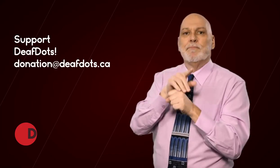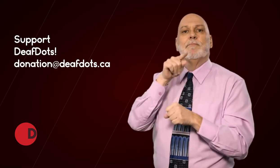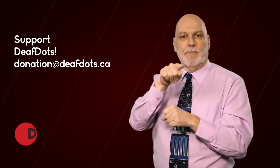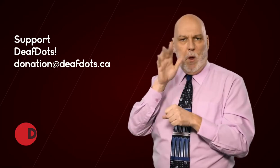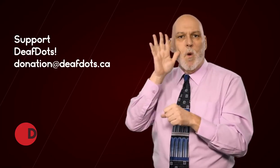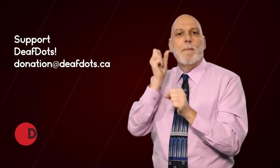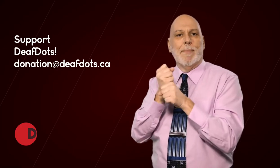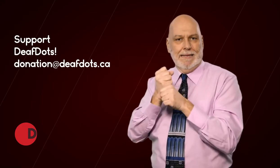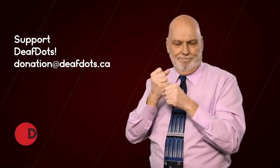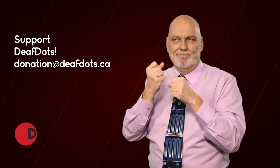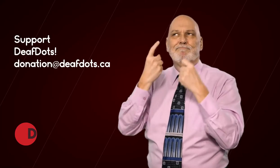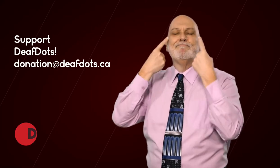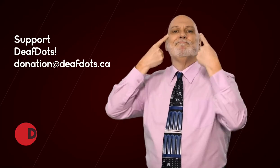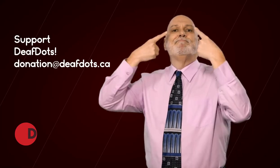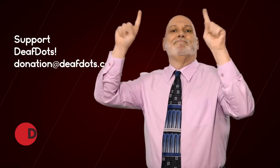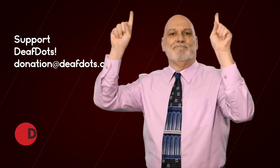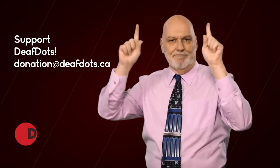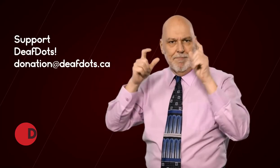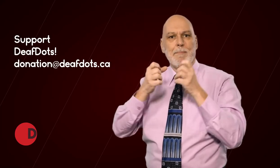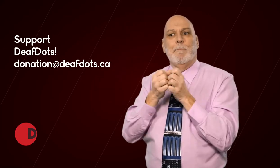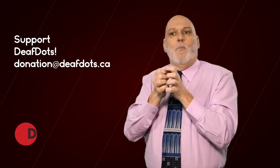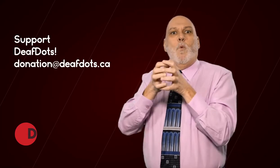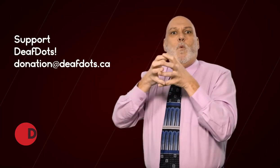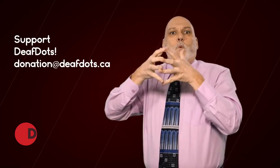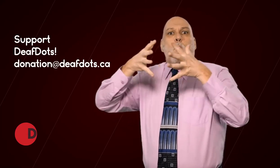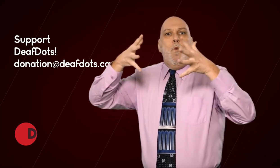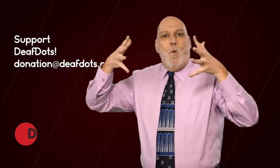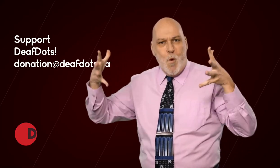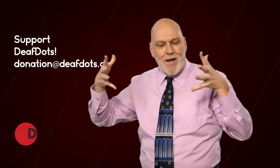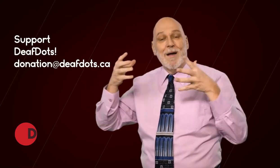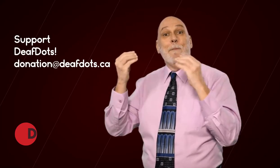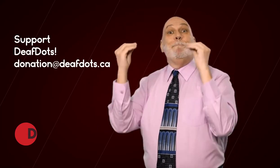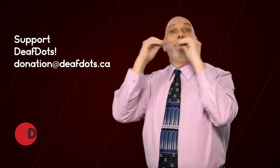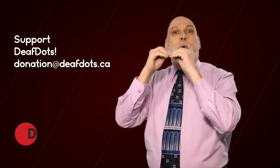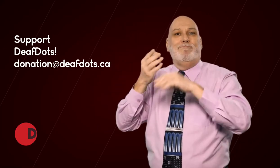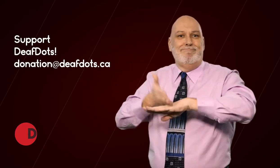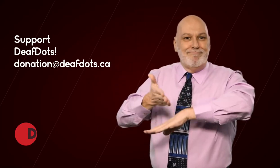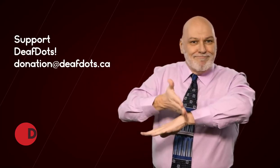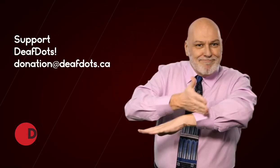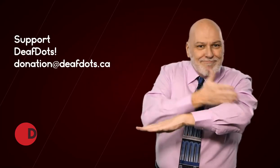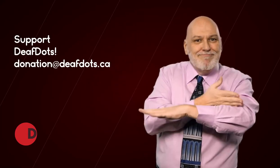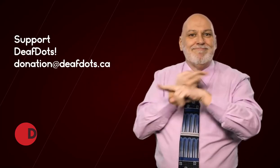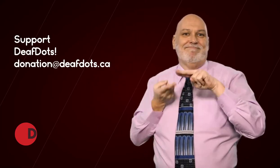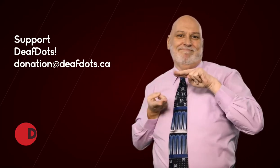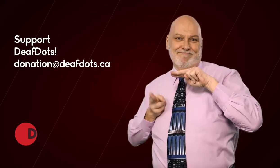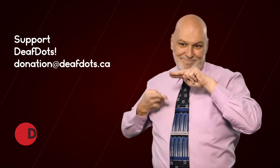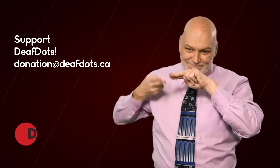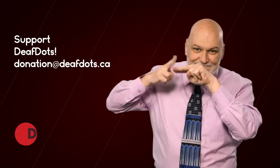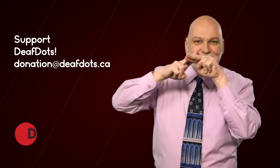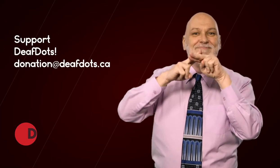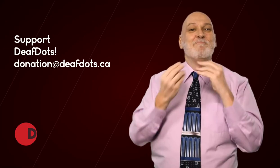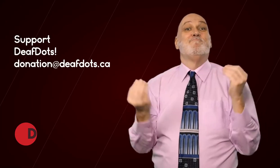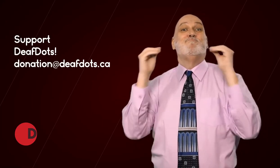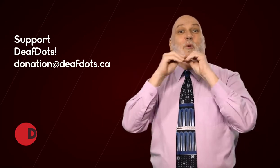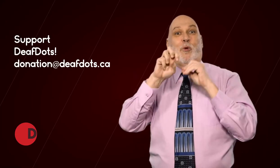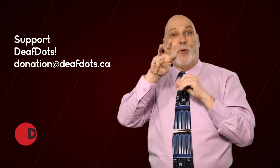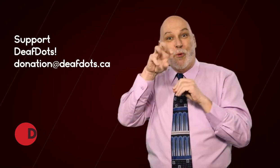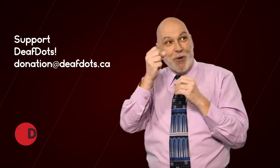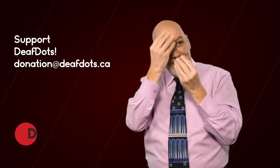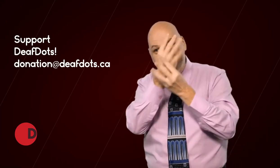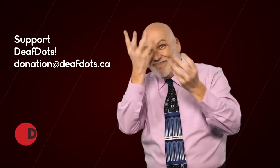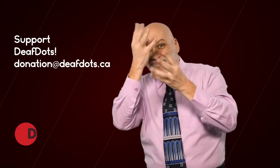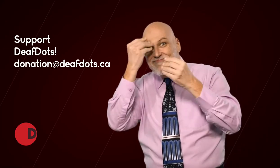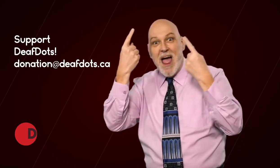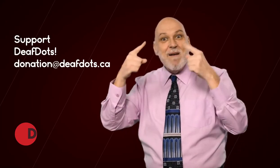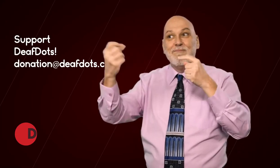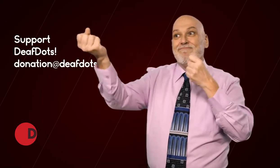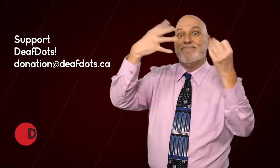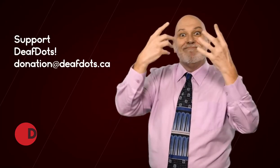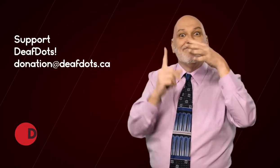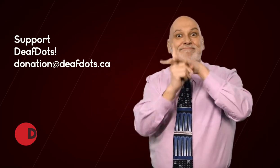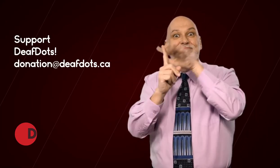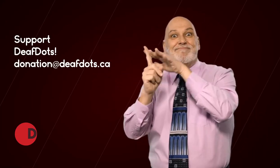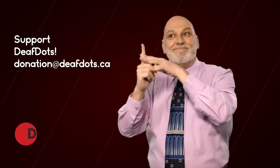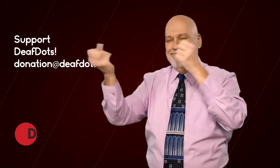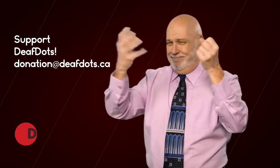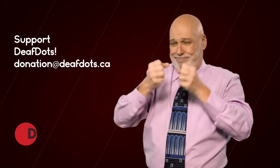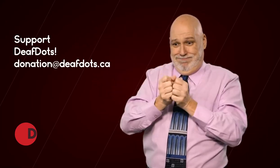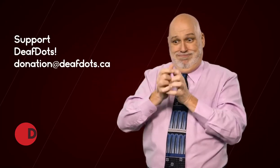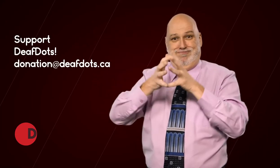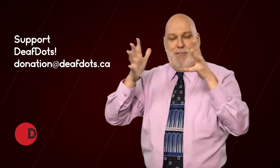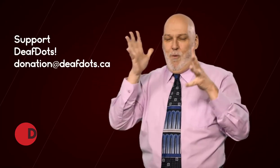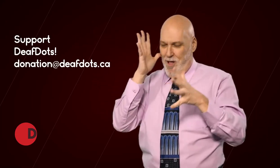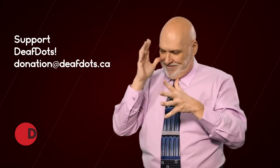Your donations to DeafDots would make it possible for us to expand,